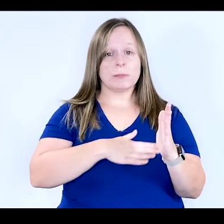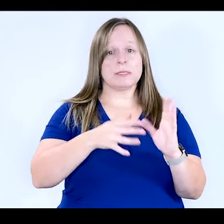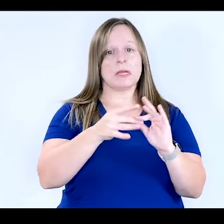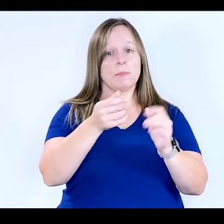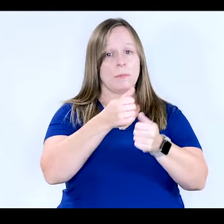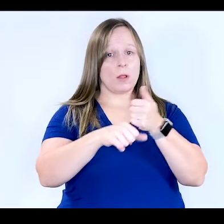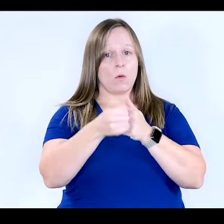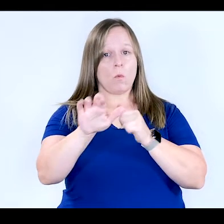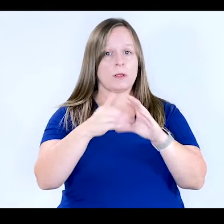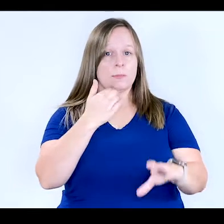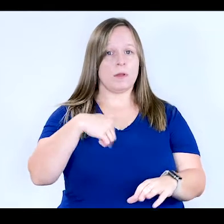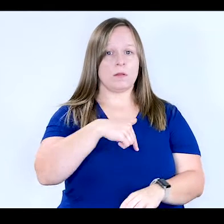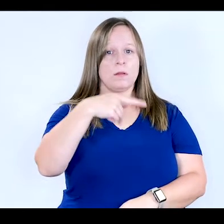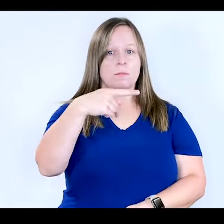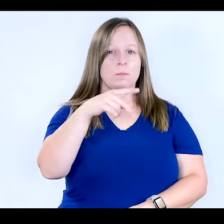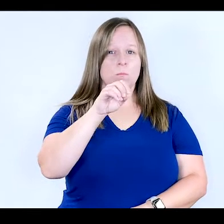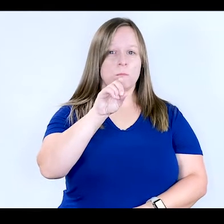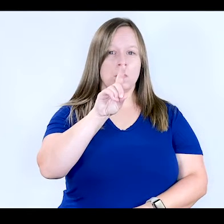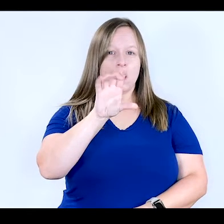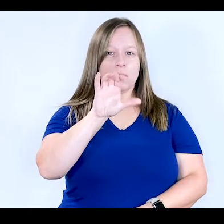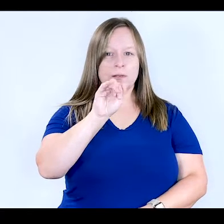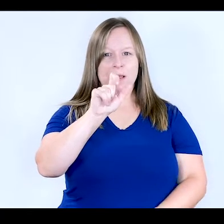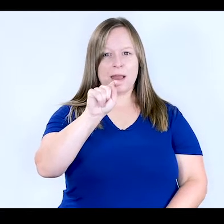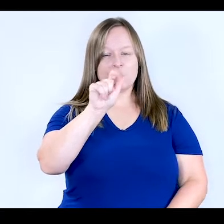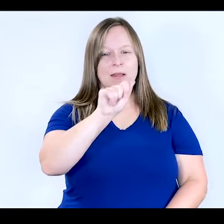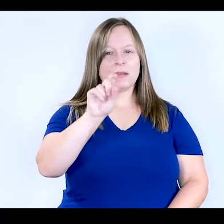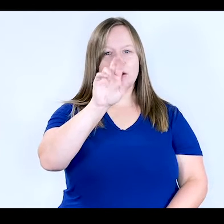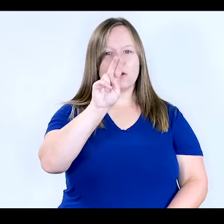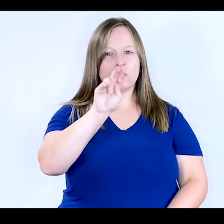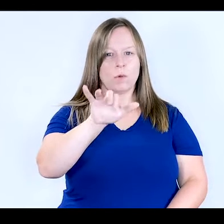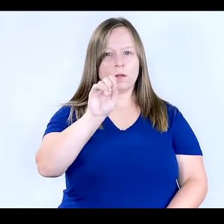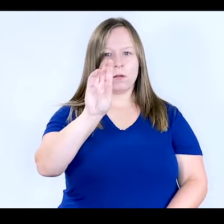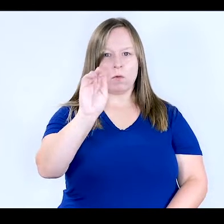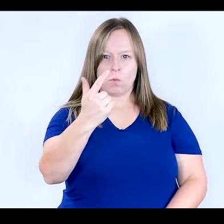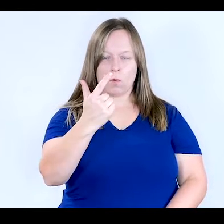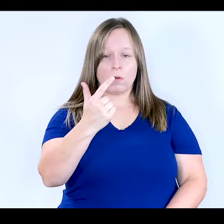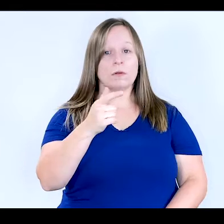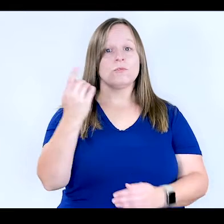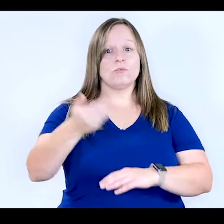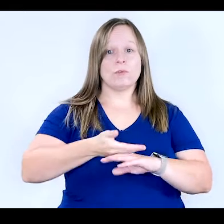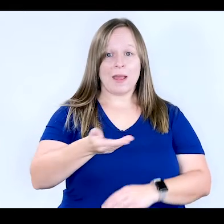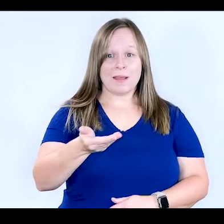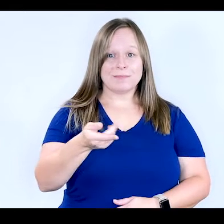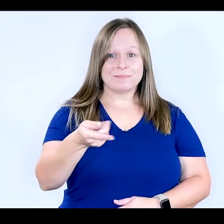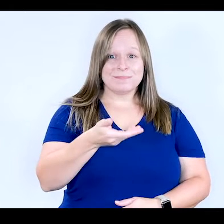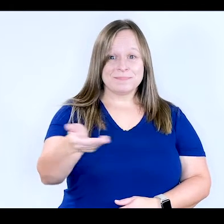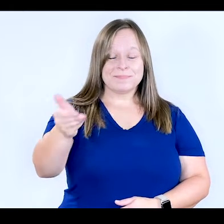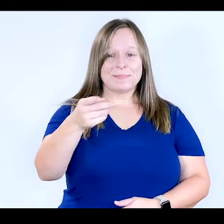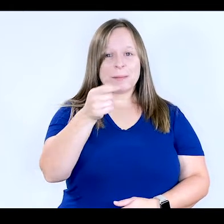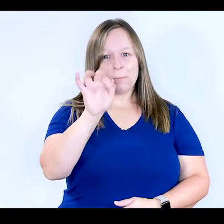comment below or email us at podcast@drny.org. Today we welcome DRNY PAIR and